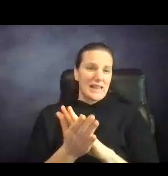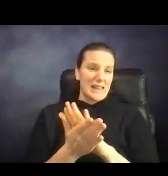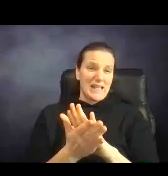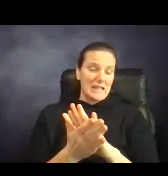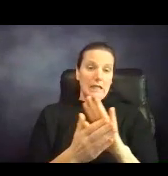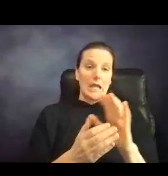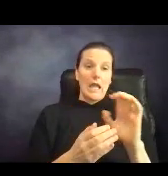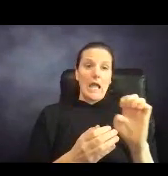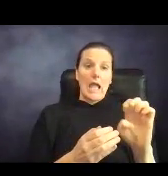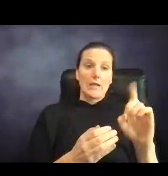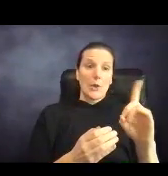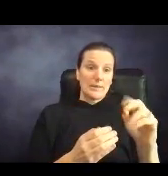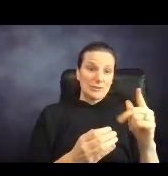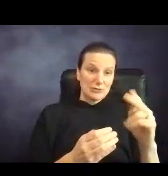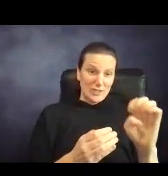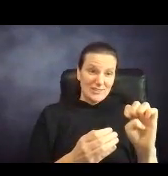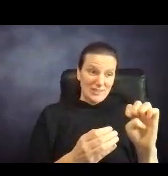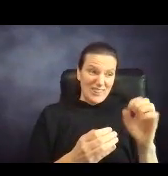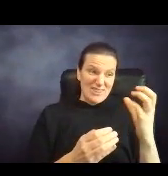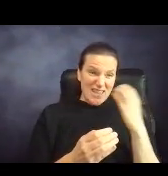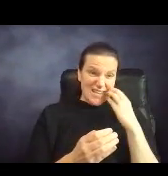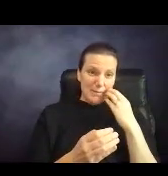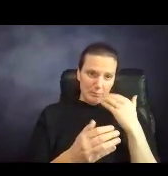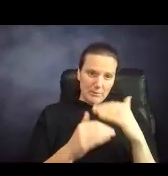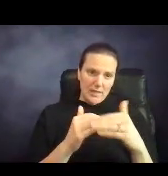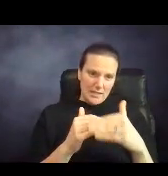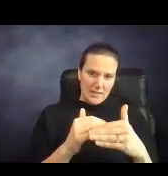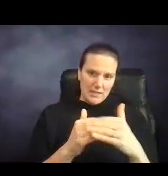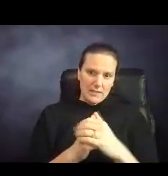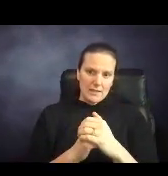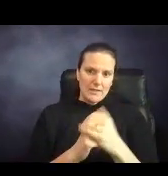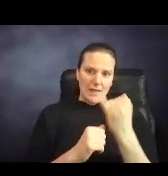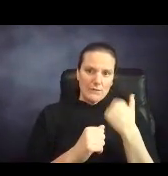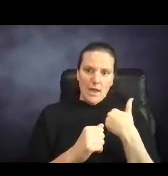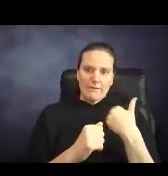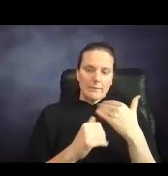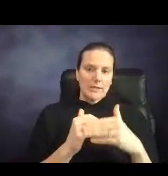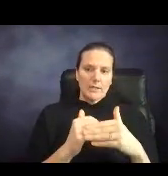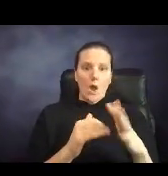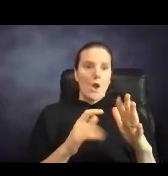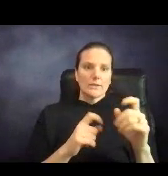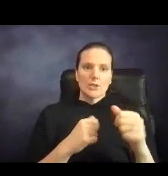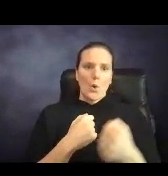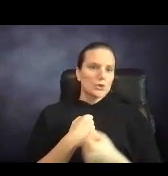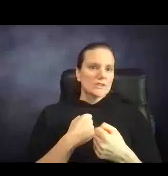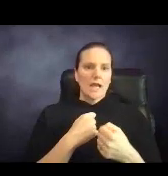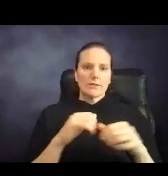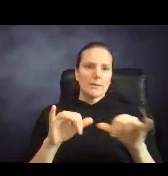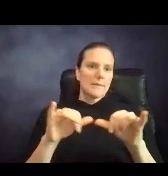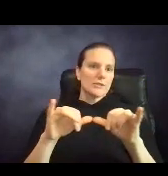then you can, you can have bleeding. If you have bleeding, everyone's gonna say you need an ultrasound, we need to measure your endometrial lining.